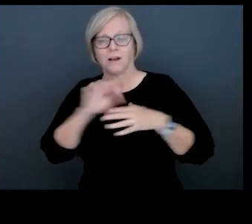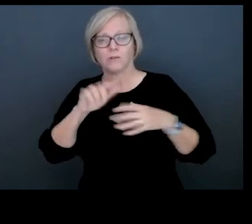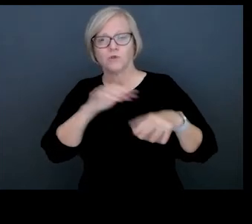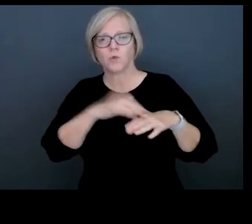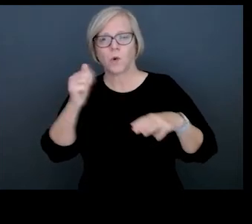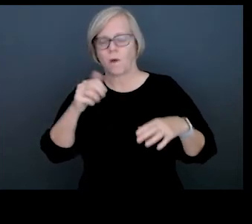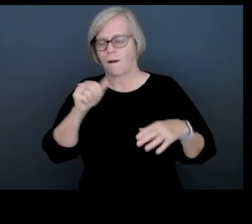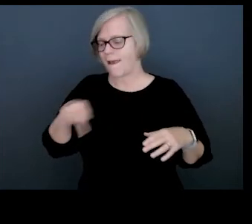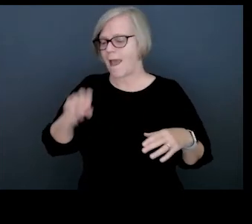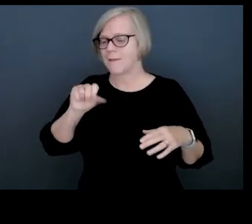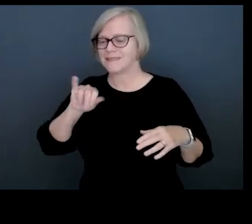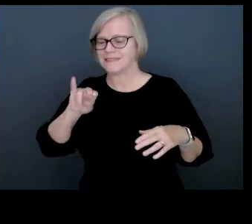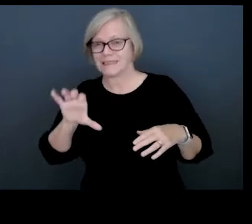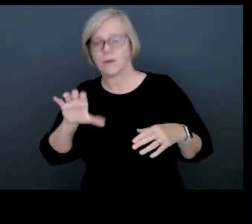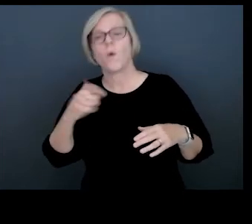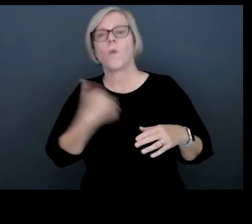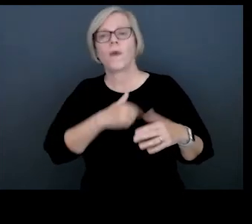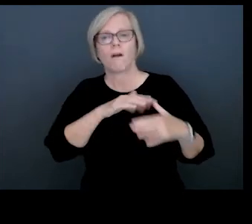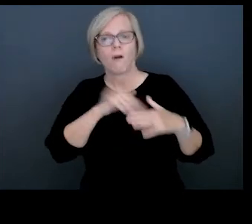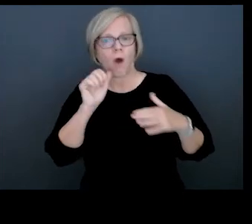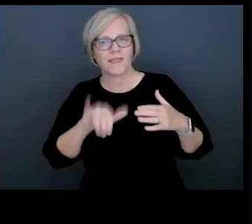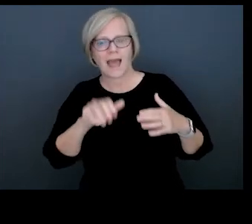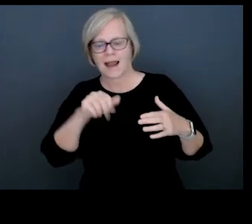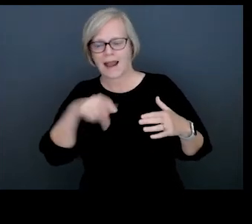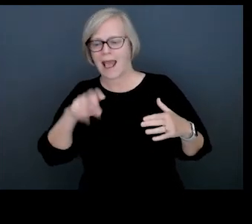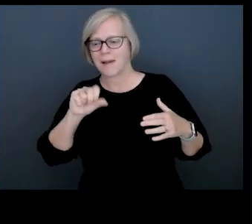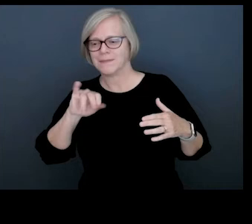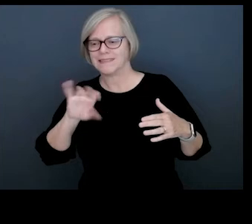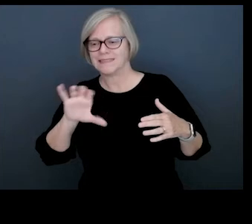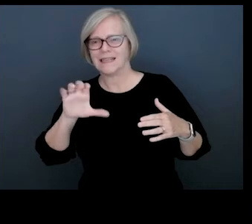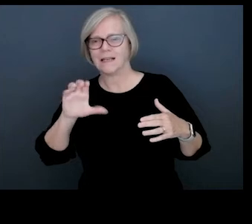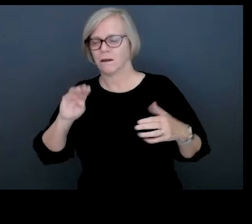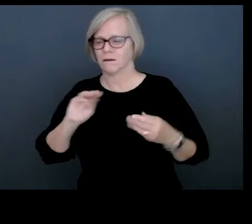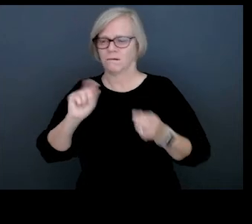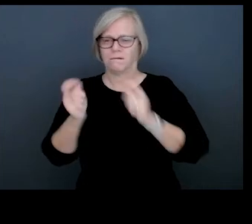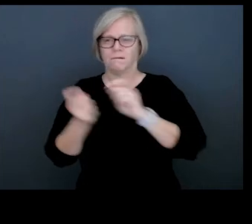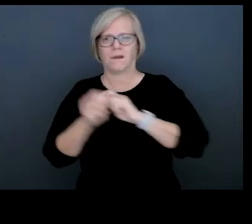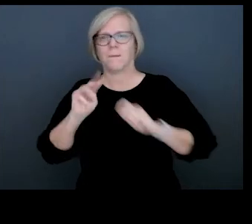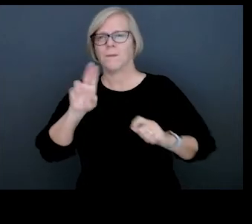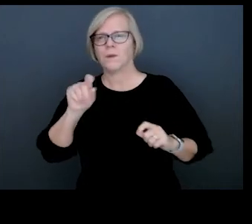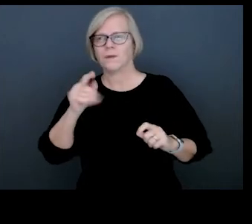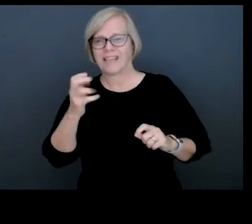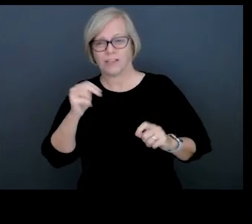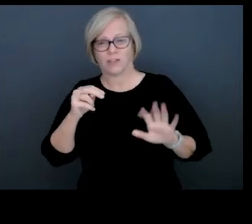or call that AppSync mutation in saying, hey, a customer is within this geo-fence,